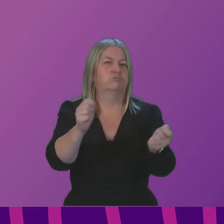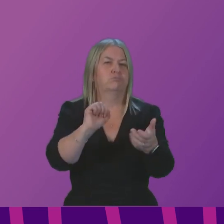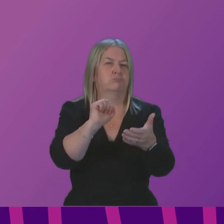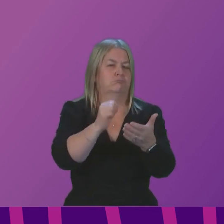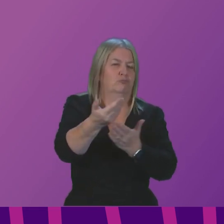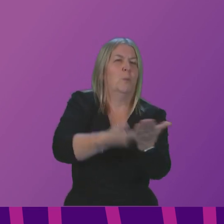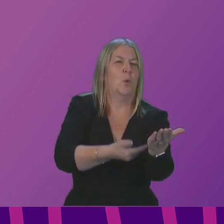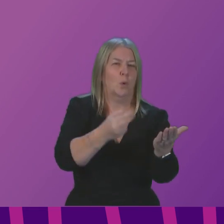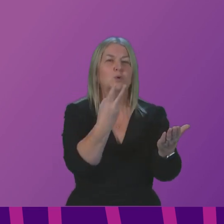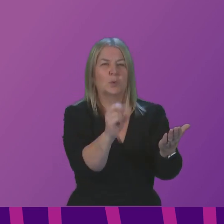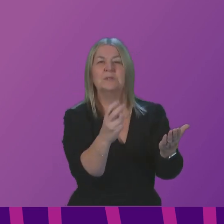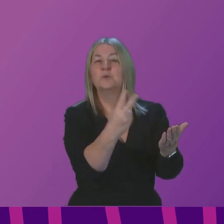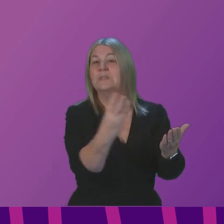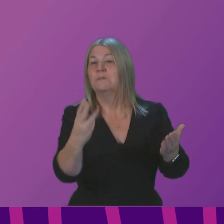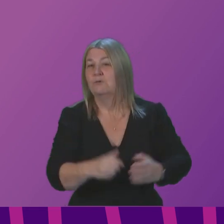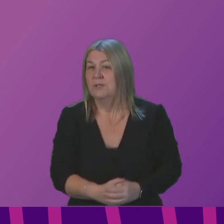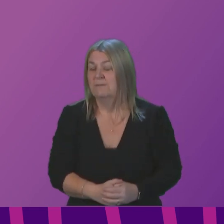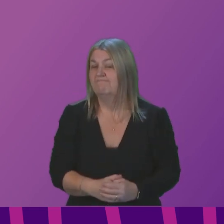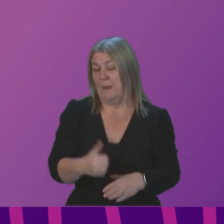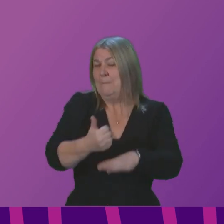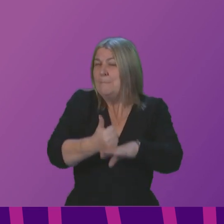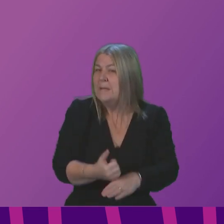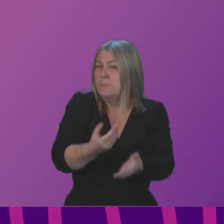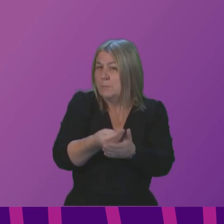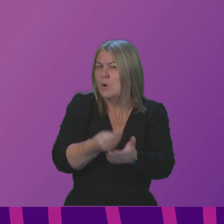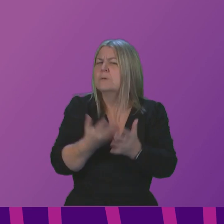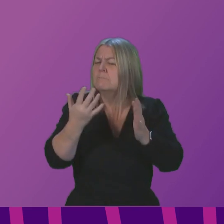the minimum unit pricing policy must have a robust evidence base.